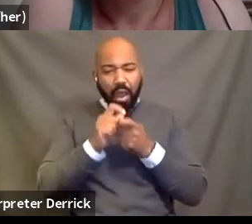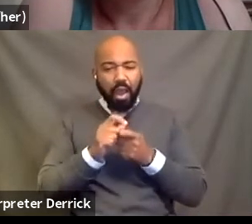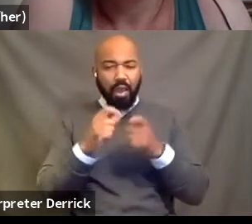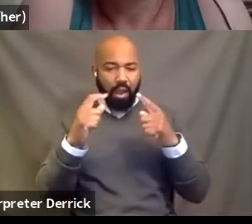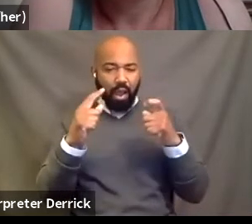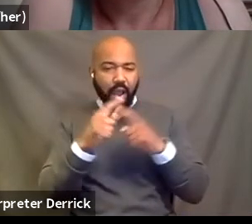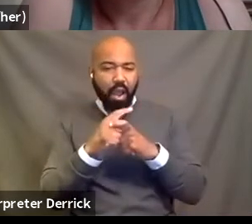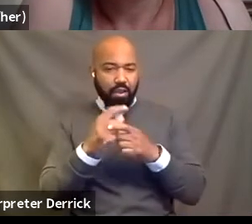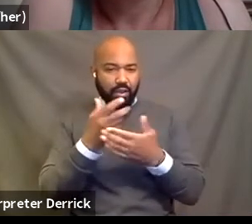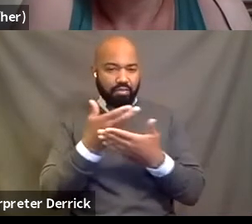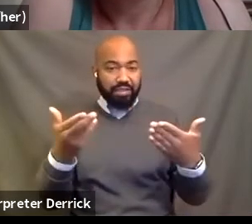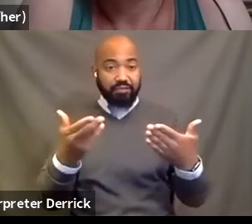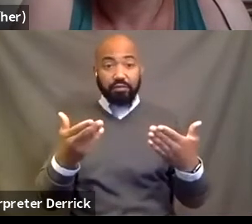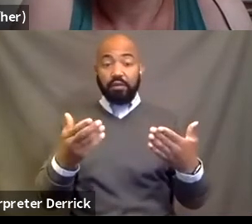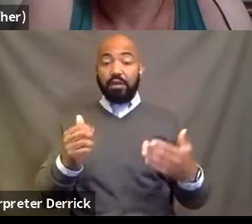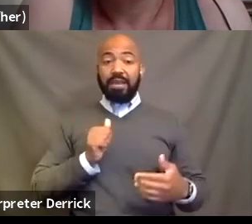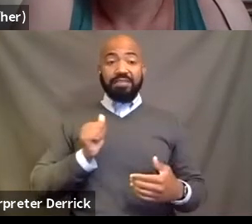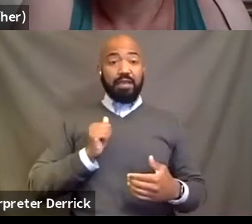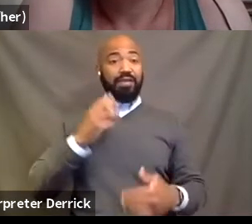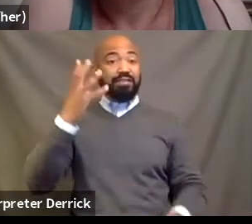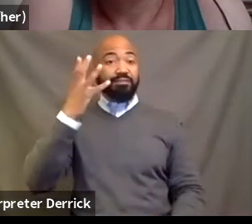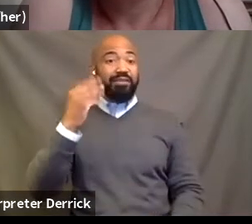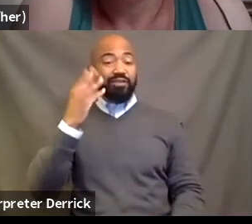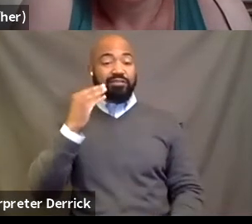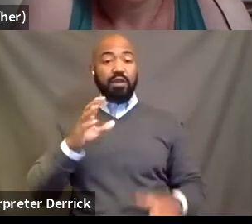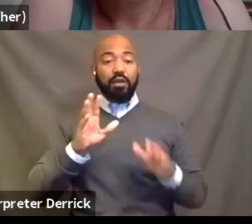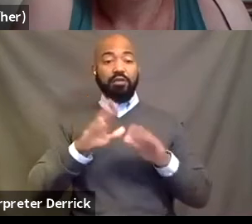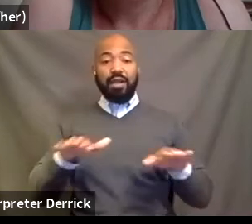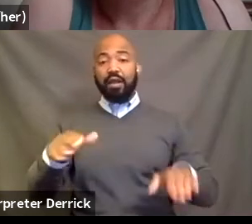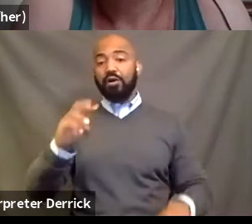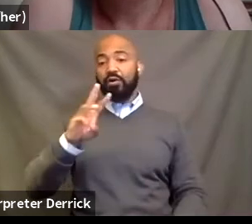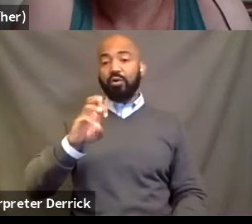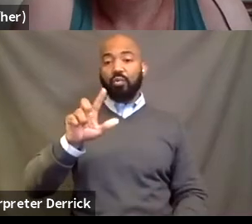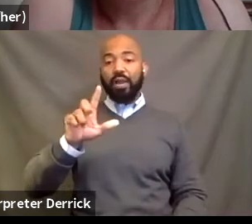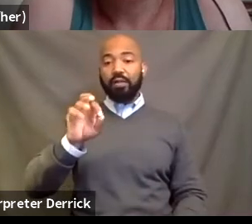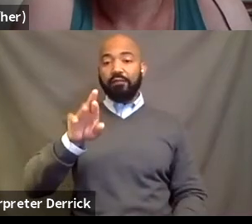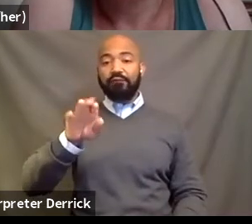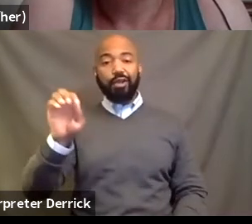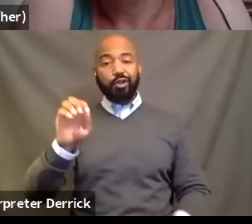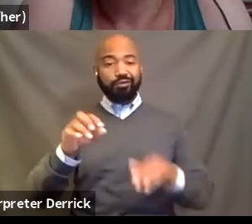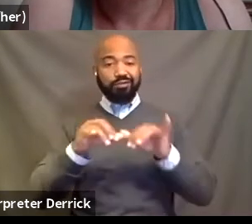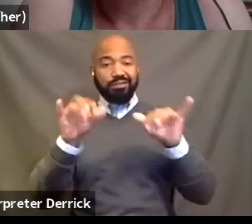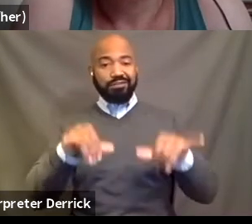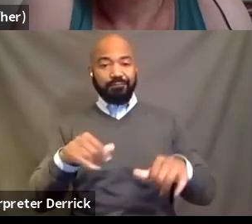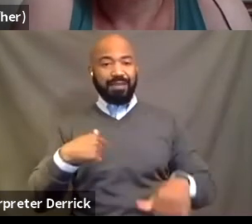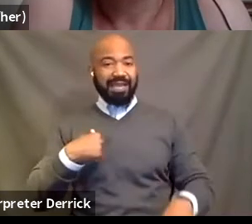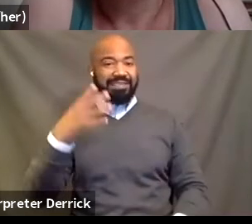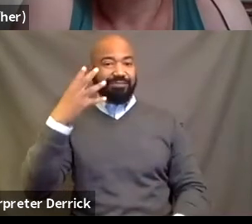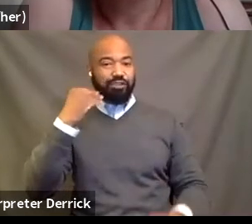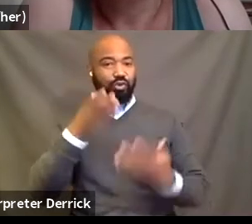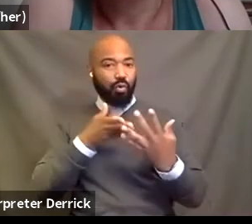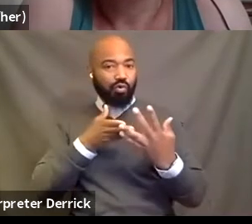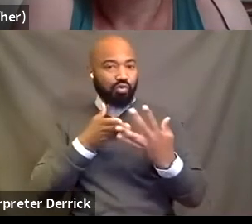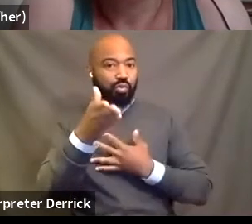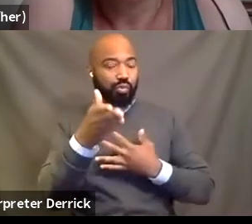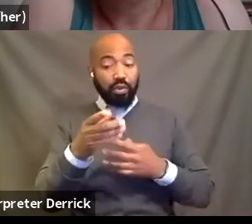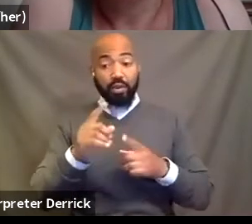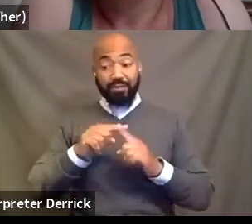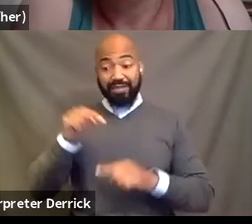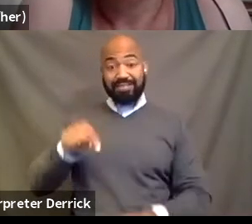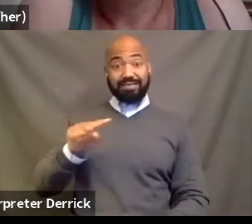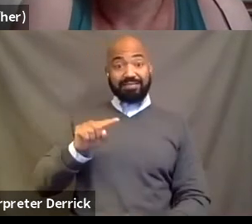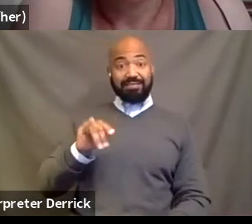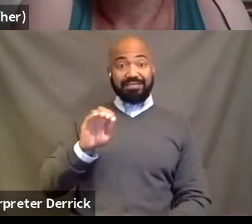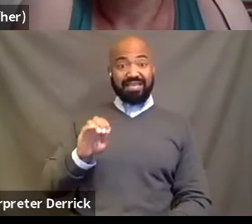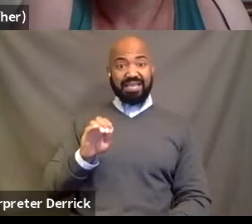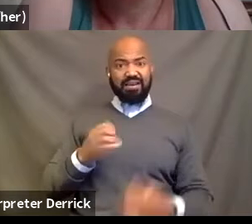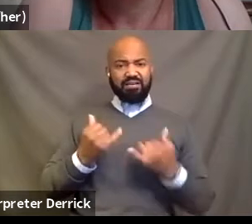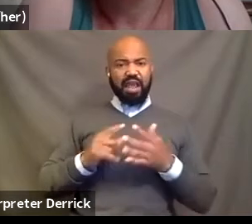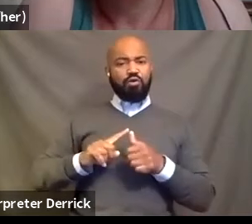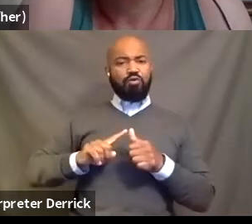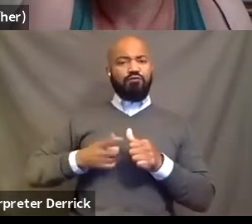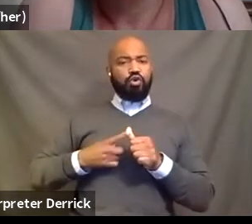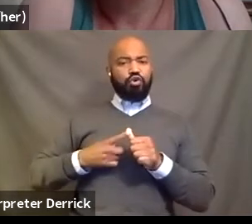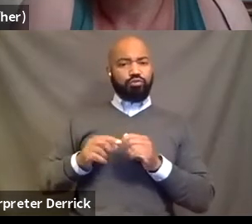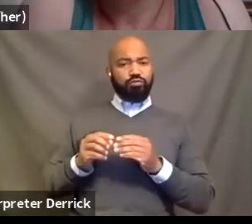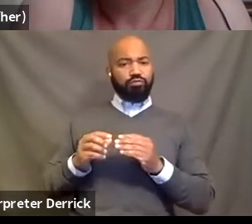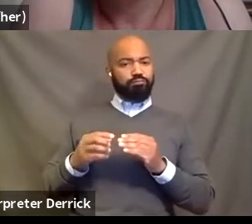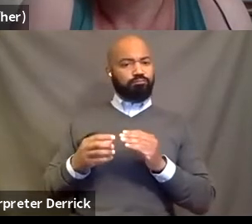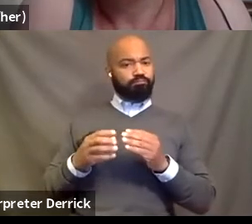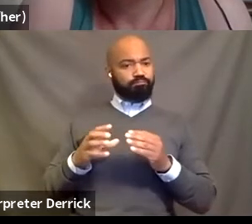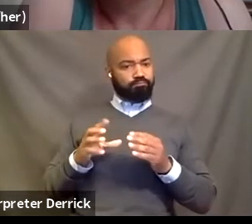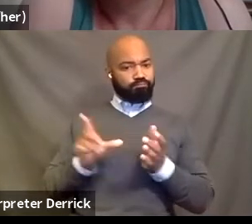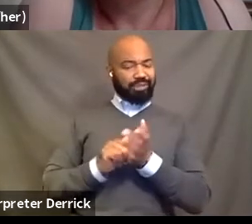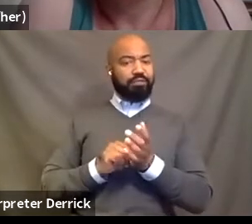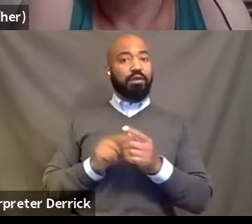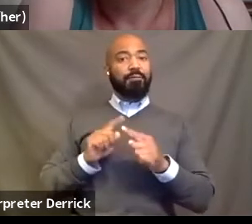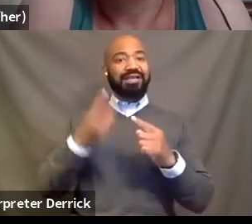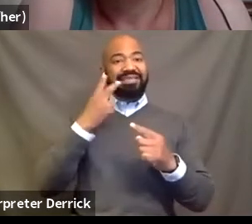x (they/themme): And I am very honored to also be in continuous community with Leah Benjamin other adopted and foster folks because they feel like other conversations and happenings.